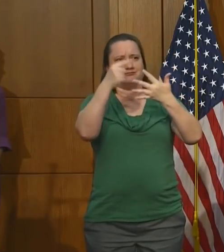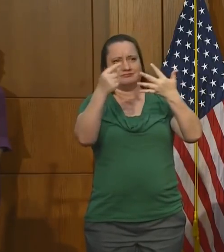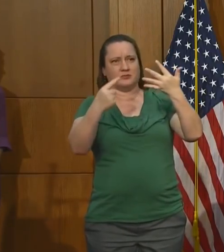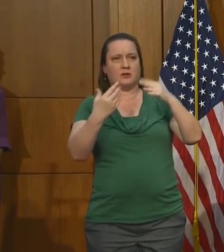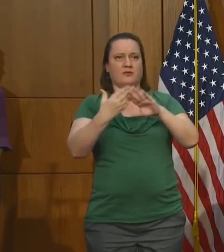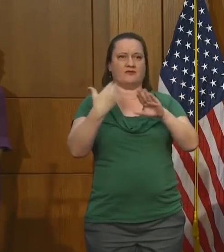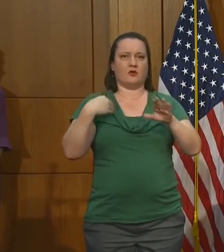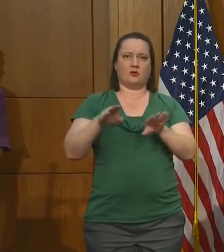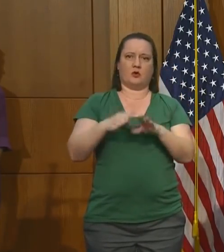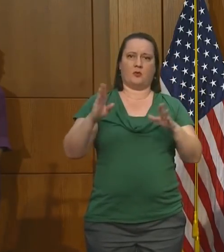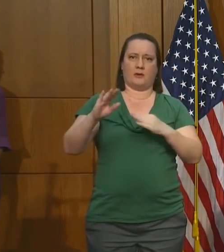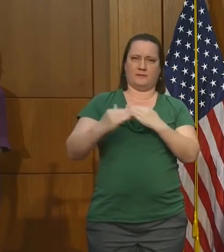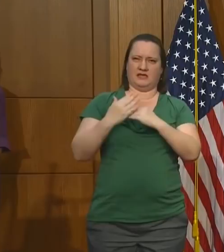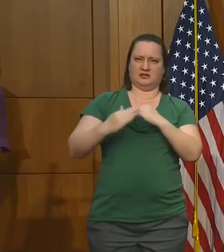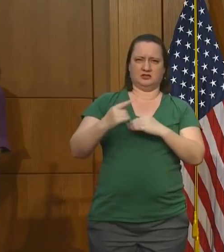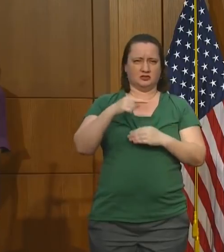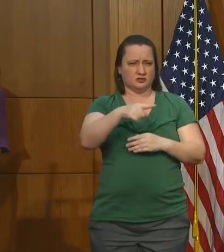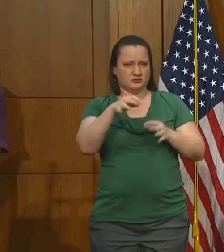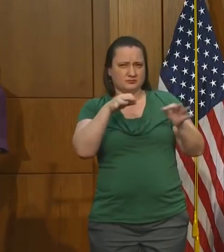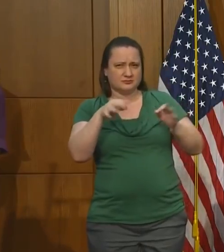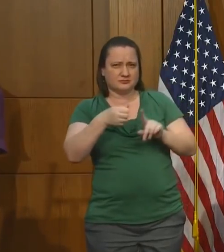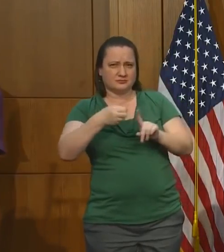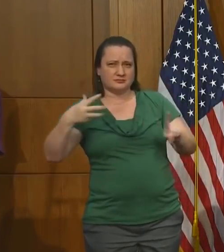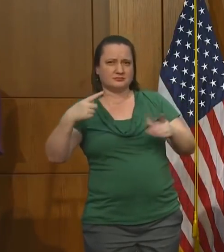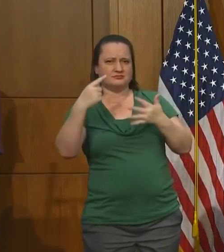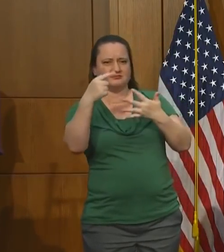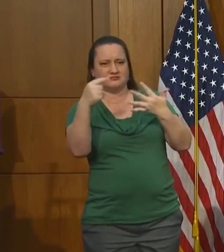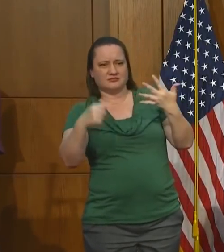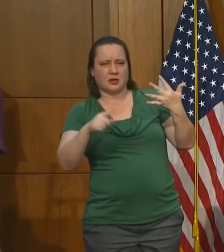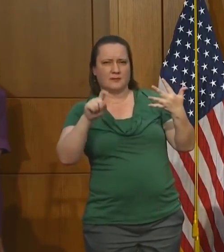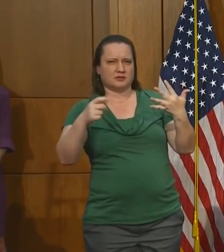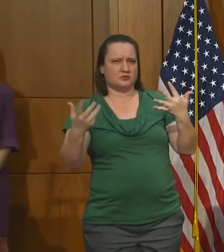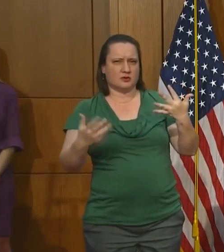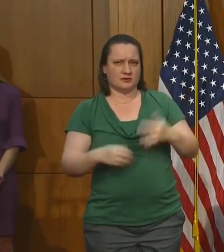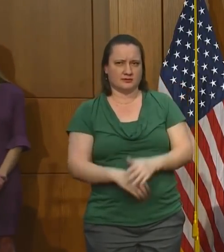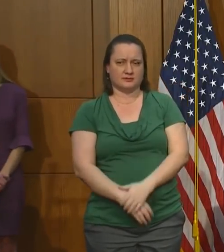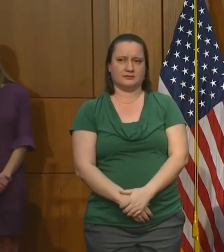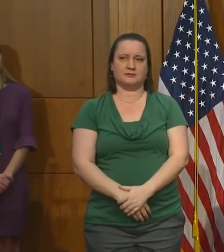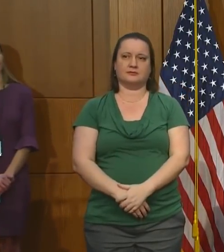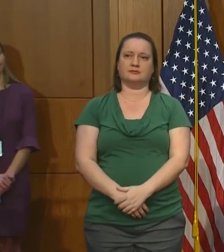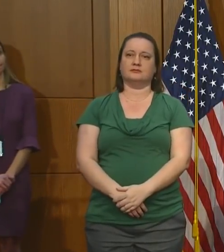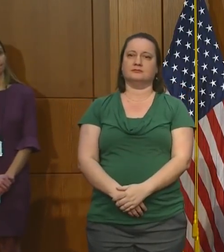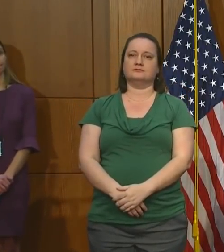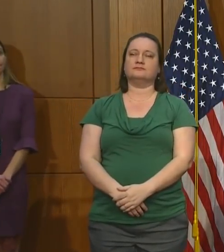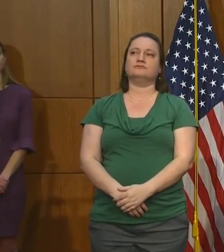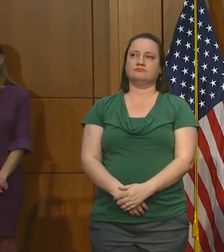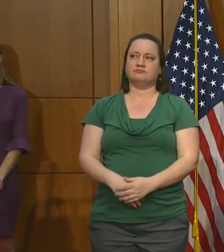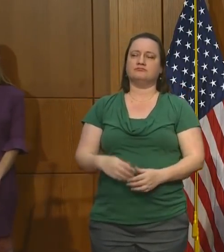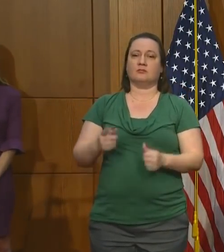RESTRICTIONS IF YOU COULD ELABORATE ON. WHAT KIND OF A HIGH BAR LOOKING OUT THERE YES